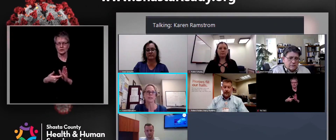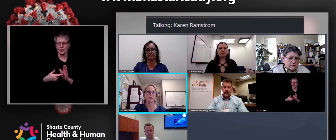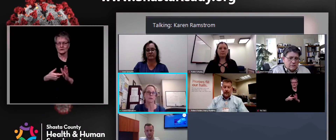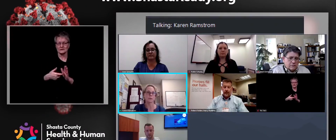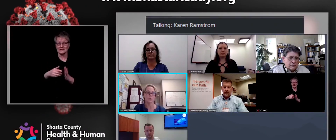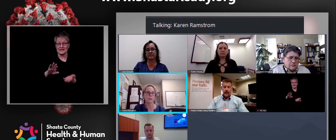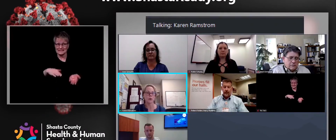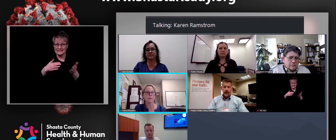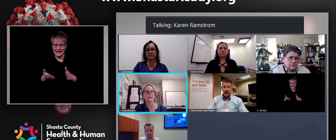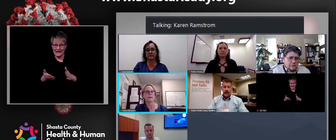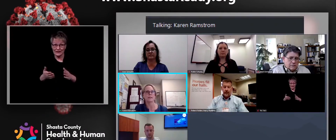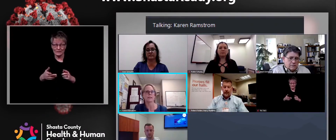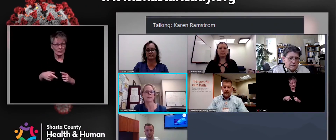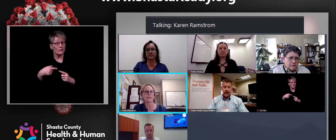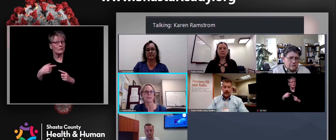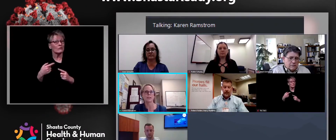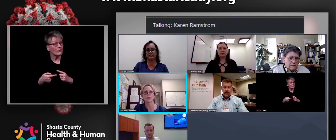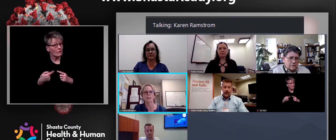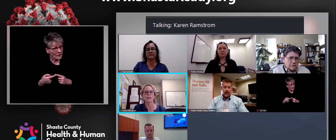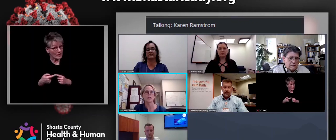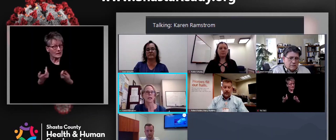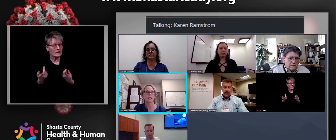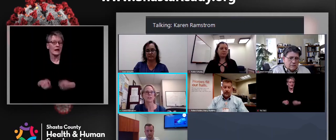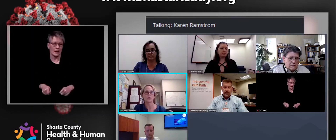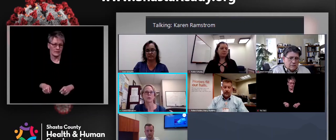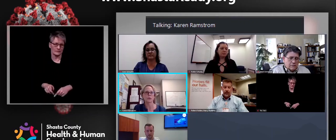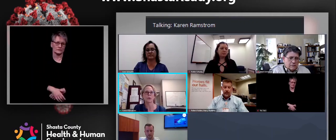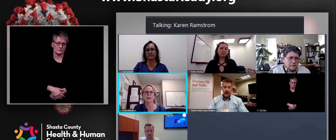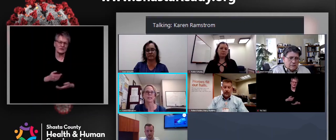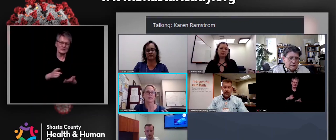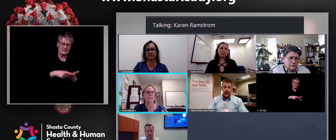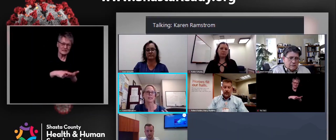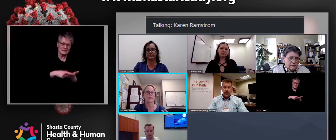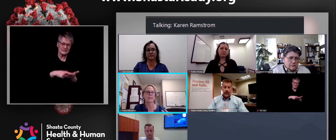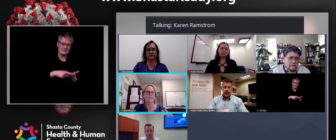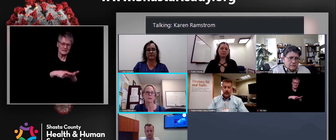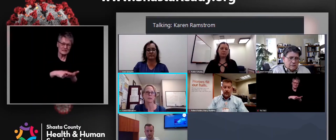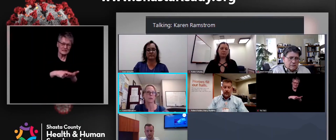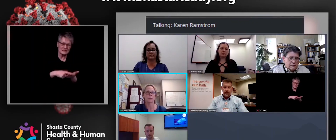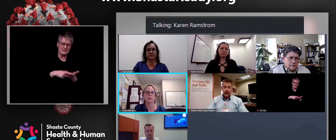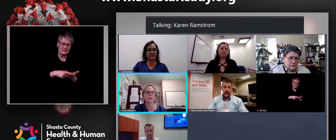death to get reported by the attending physician and to go through the process. We like to